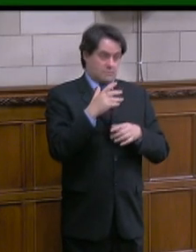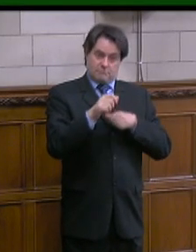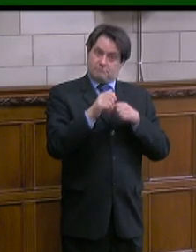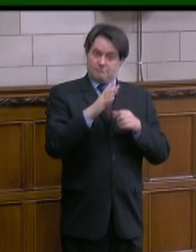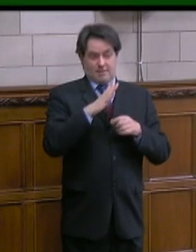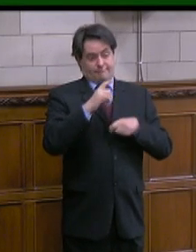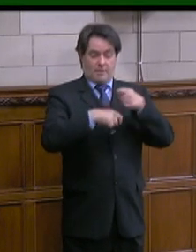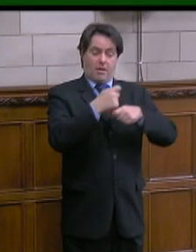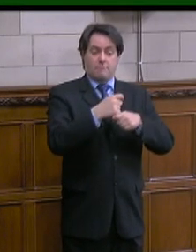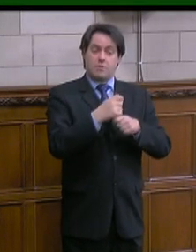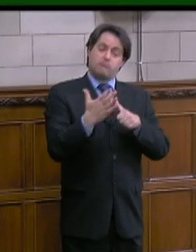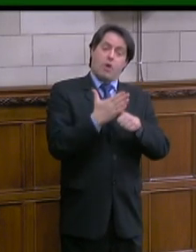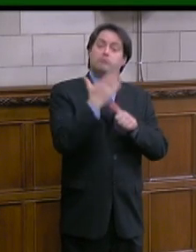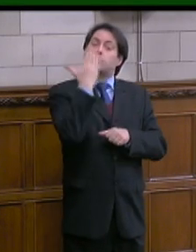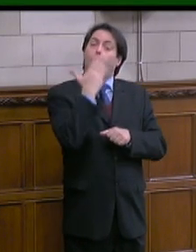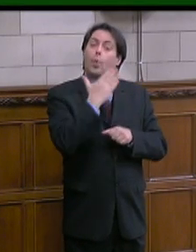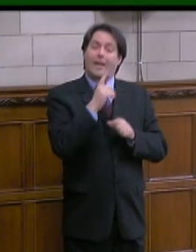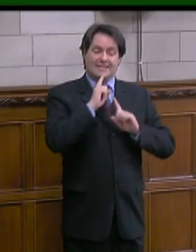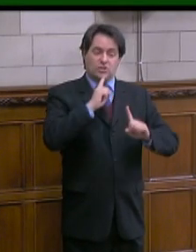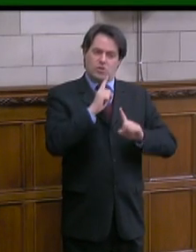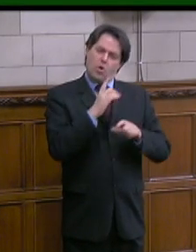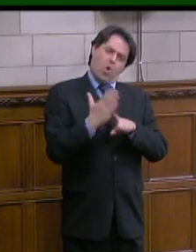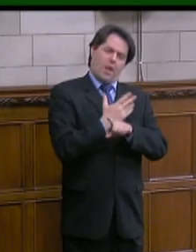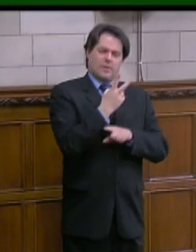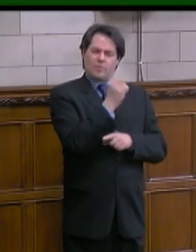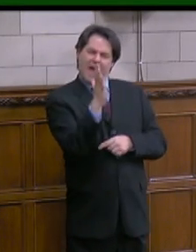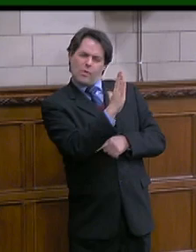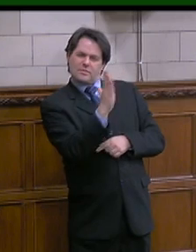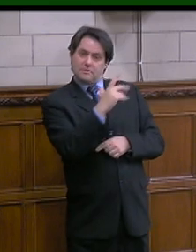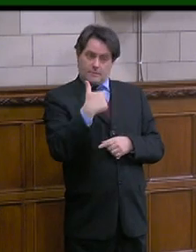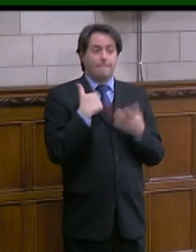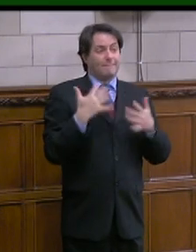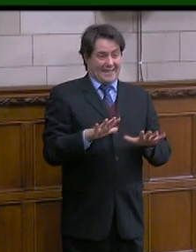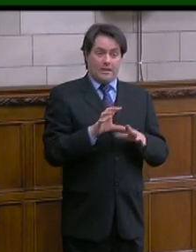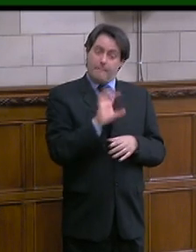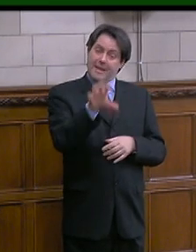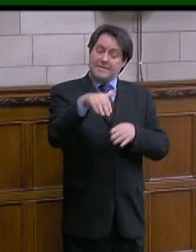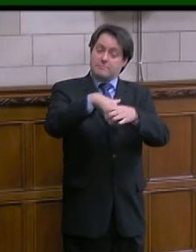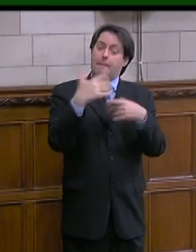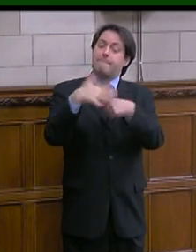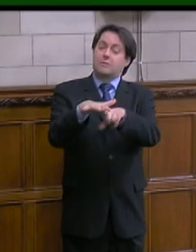teacher during the early 2000s, I completed a placement in a mainstream primary school